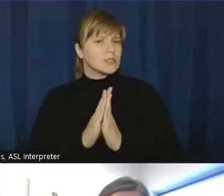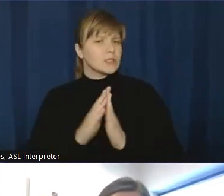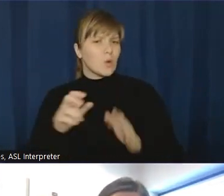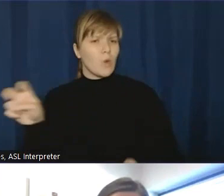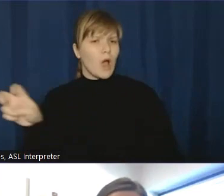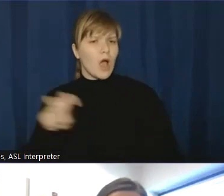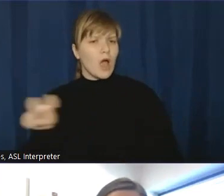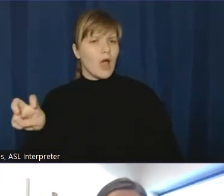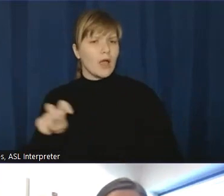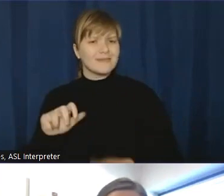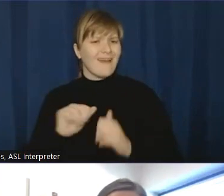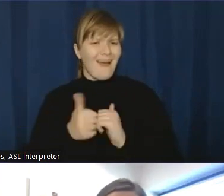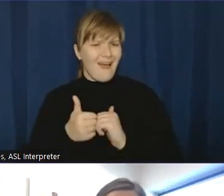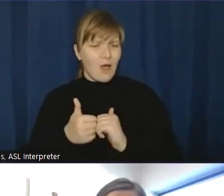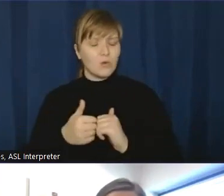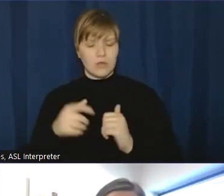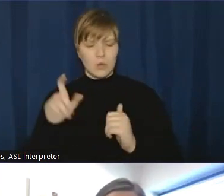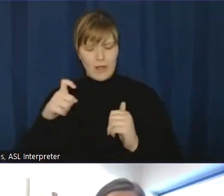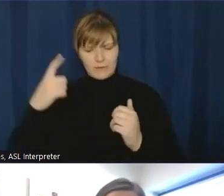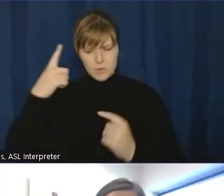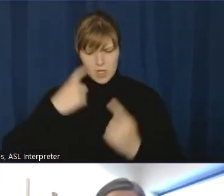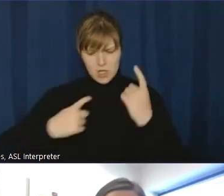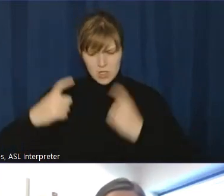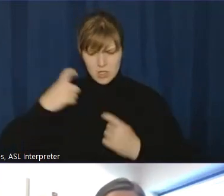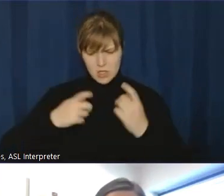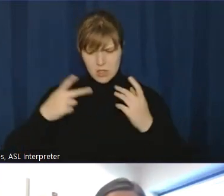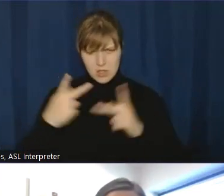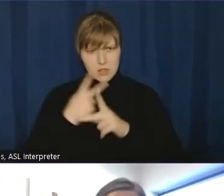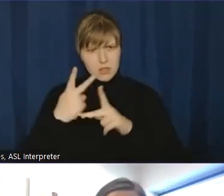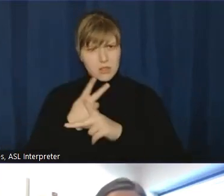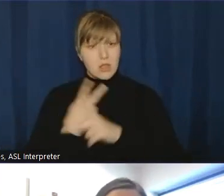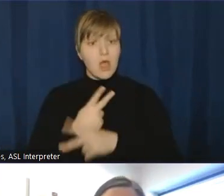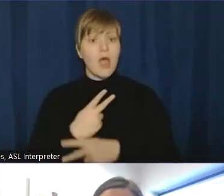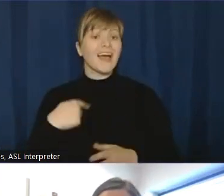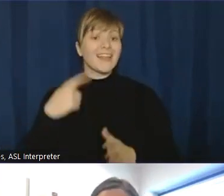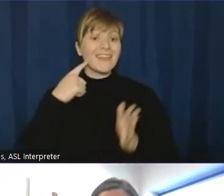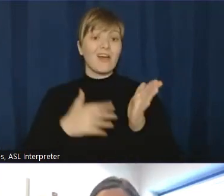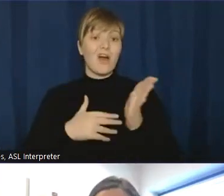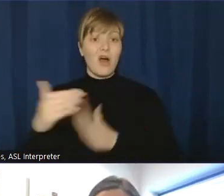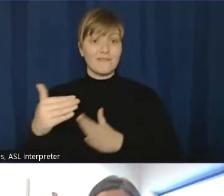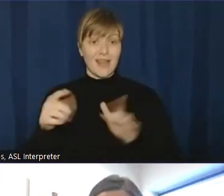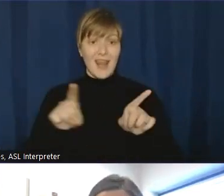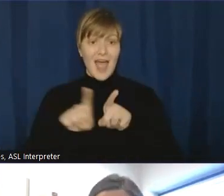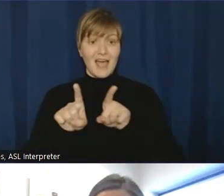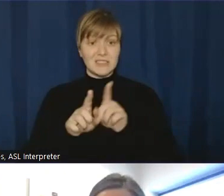of things you have to figure out and I think often times as a planner, it is very much this